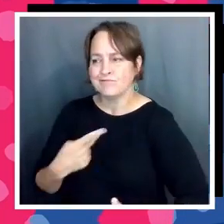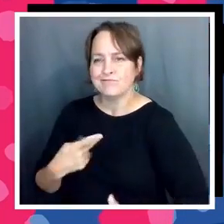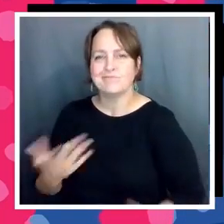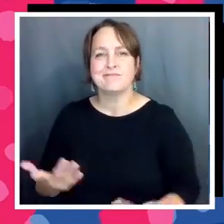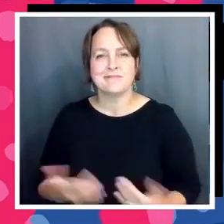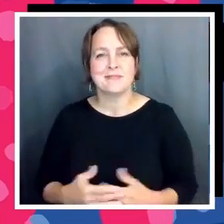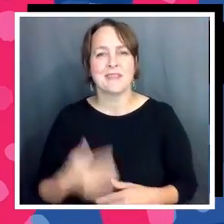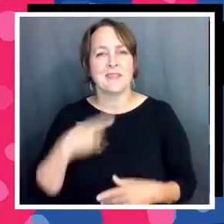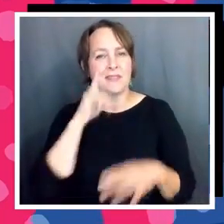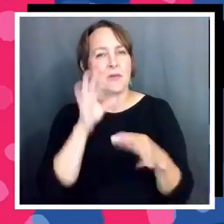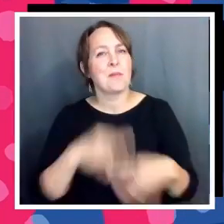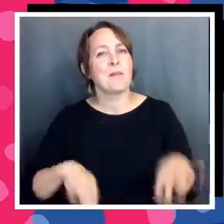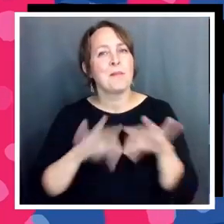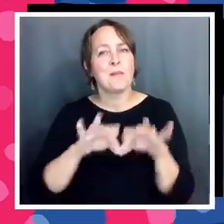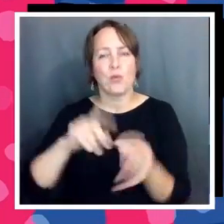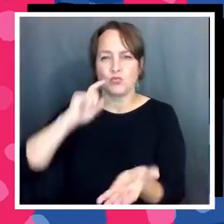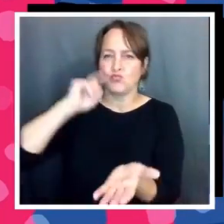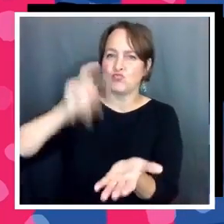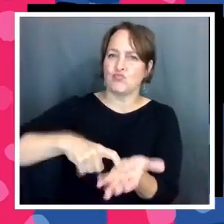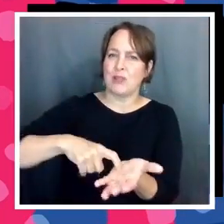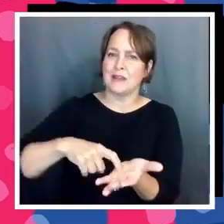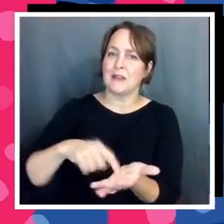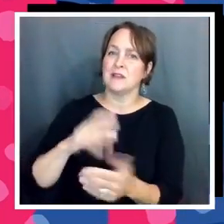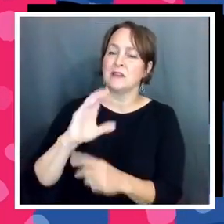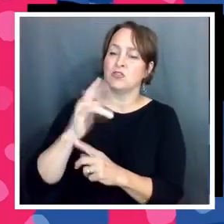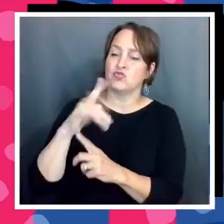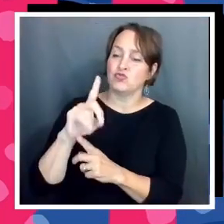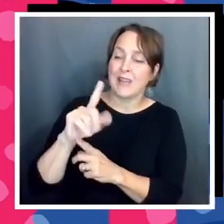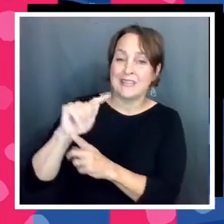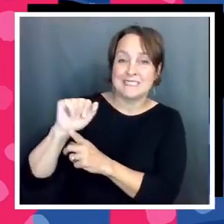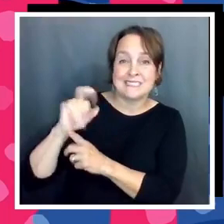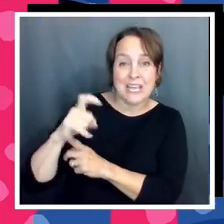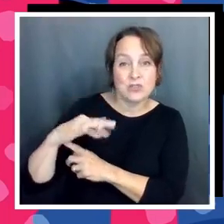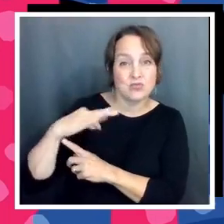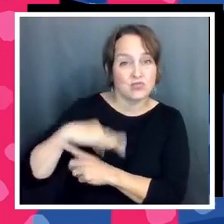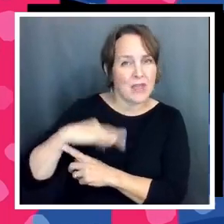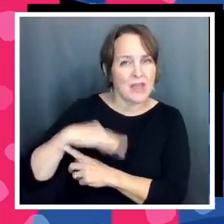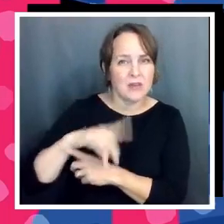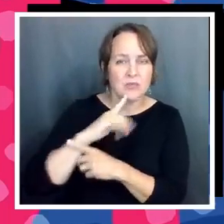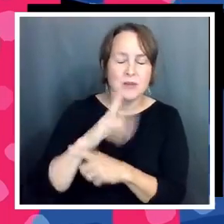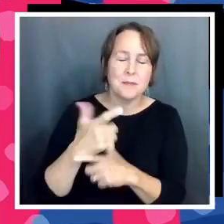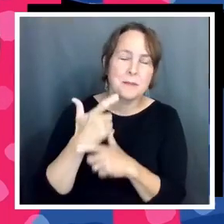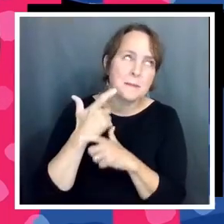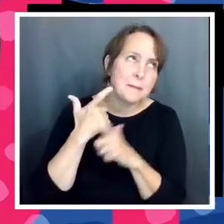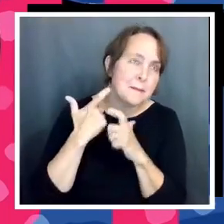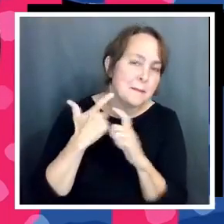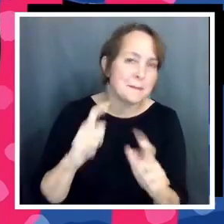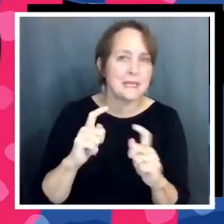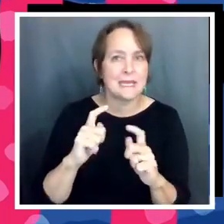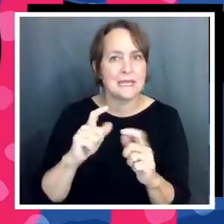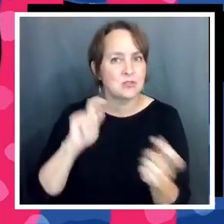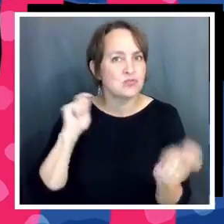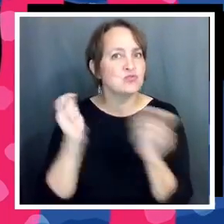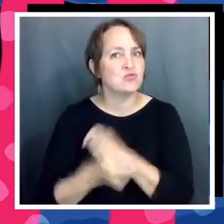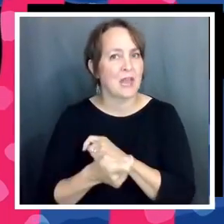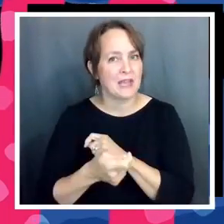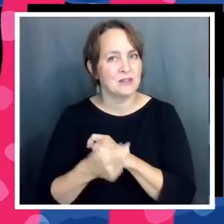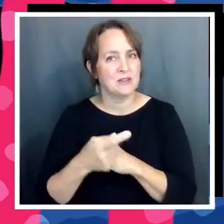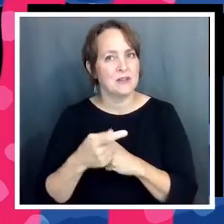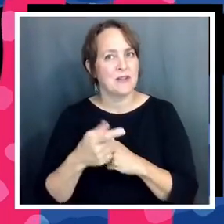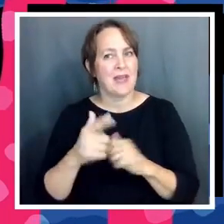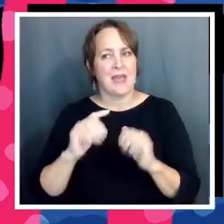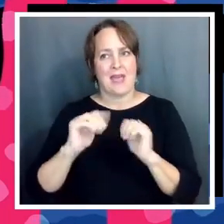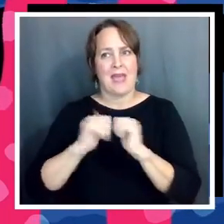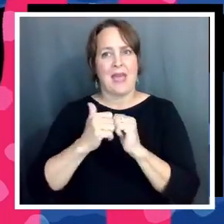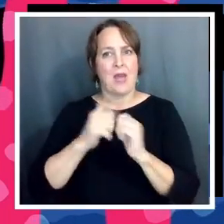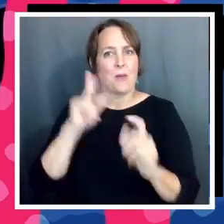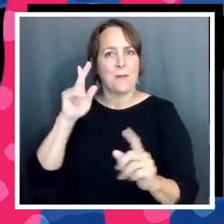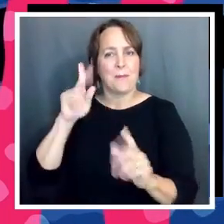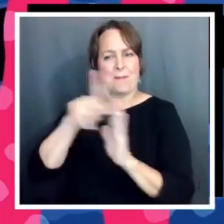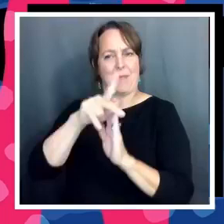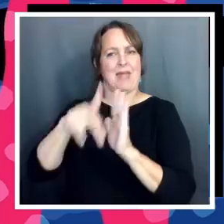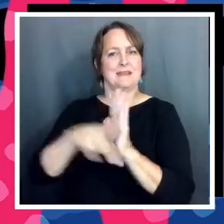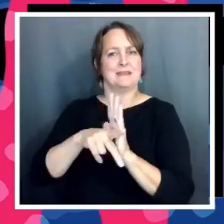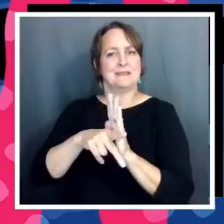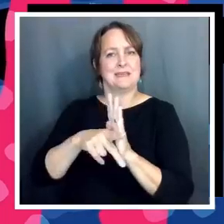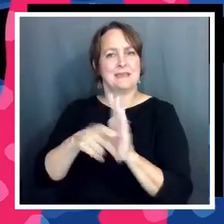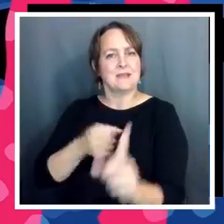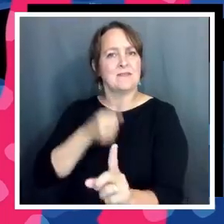STRUGGLES WILL BOND US IT'S